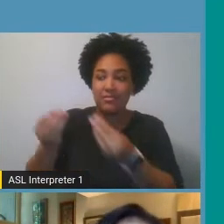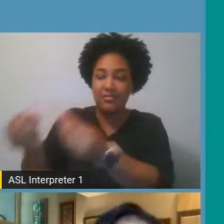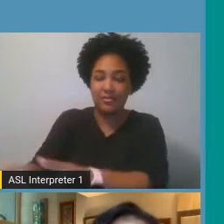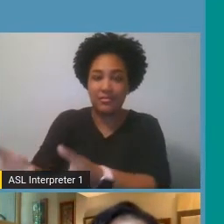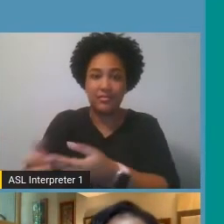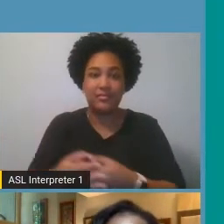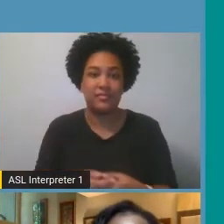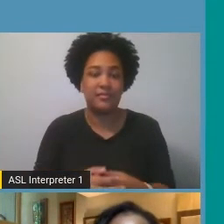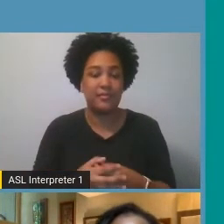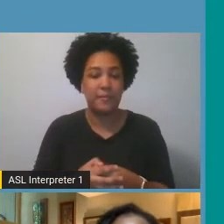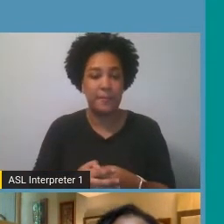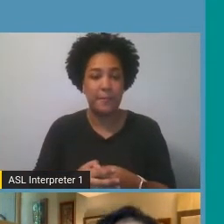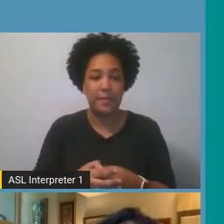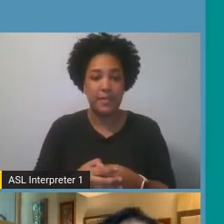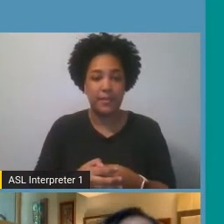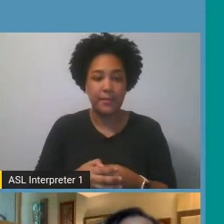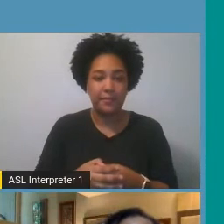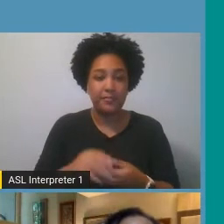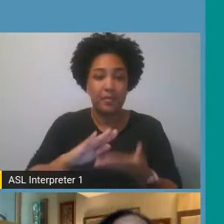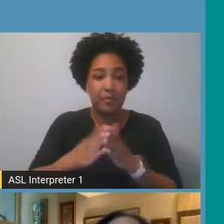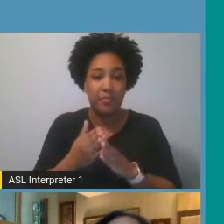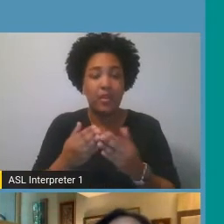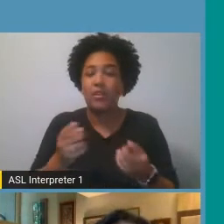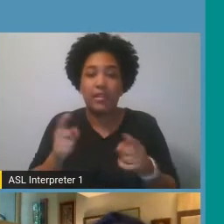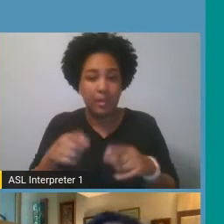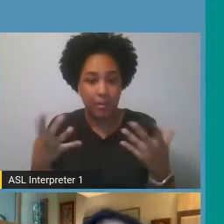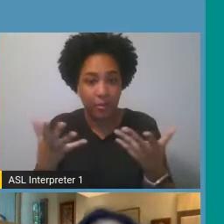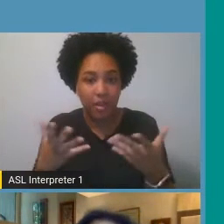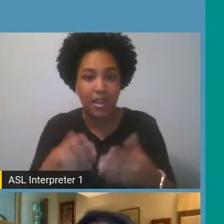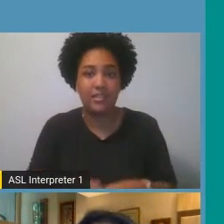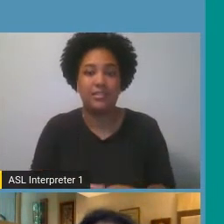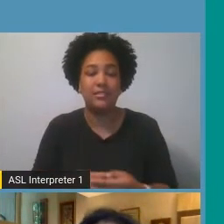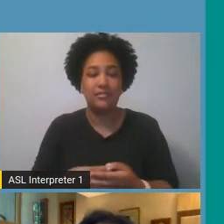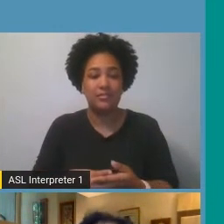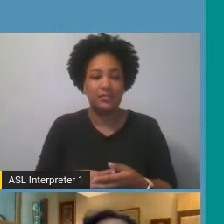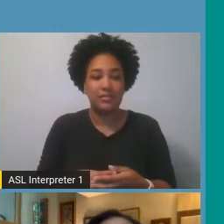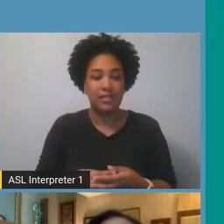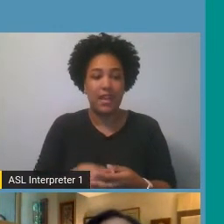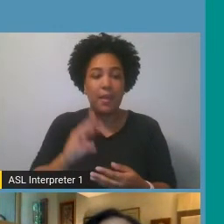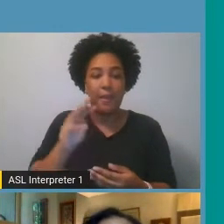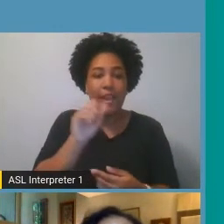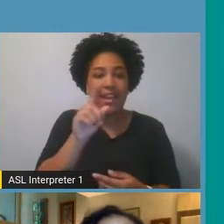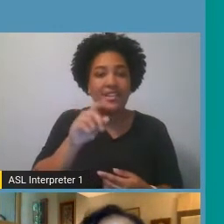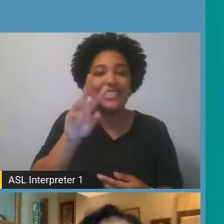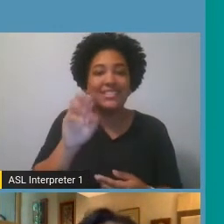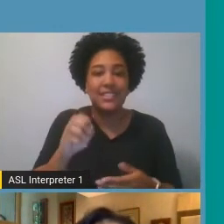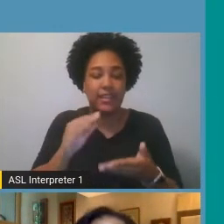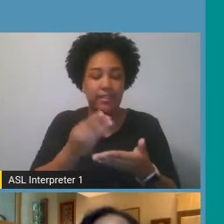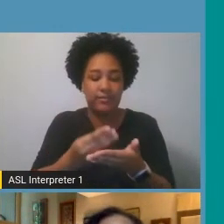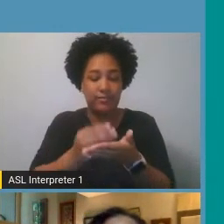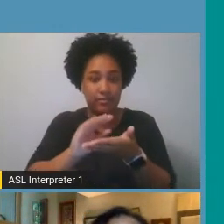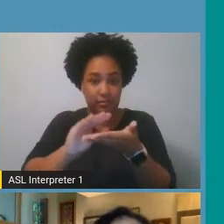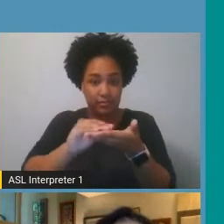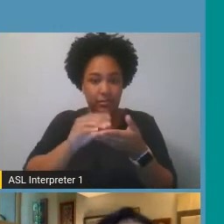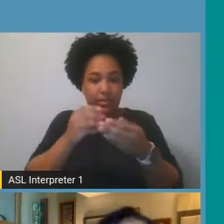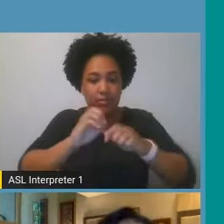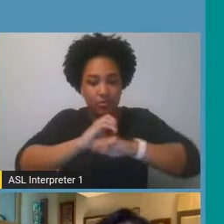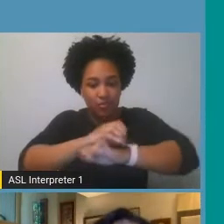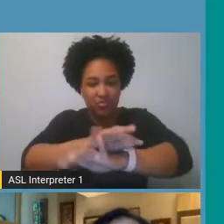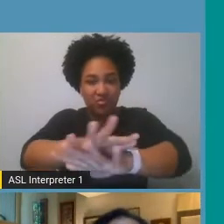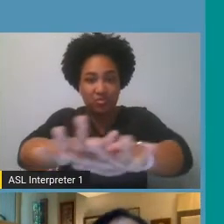all over the place. What happened was Getty Institute and the Smithsonian and other entities